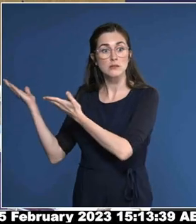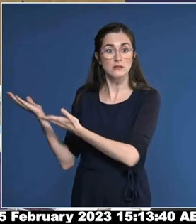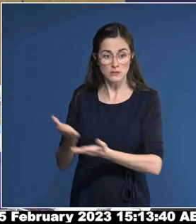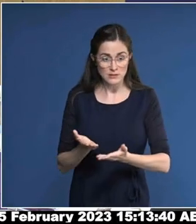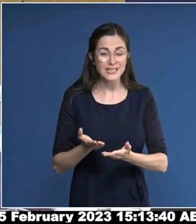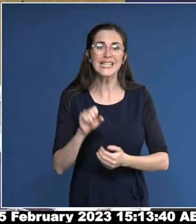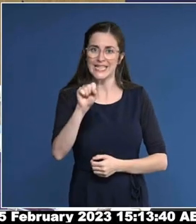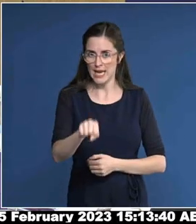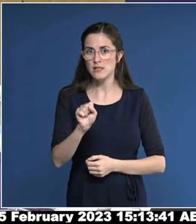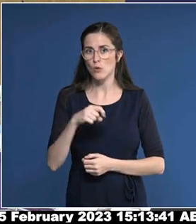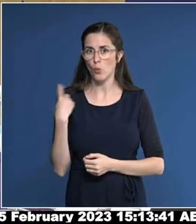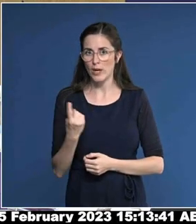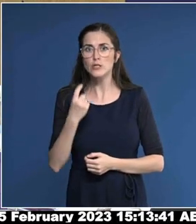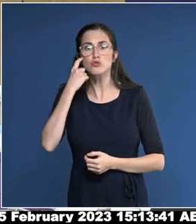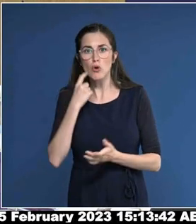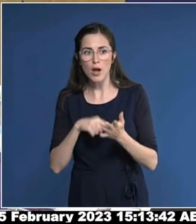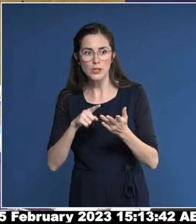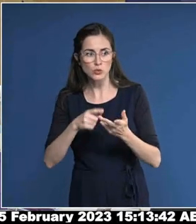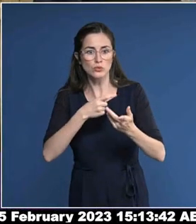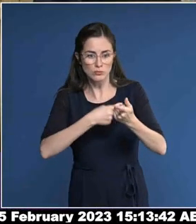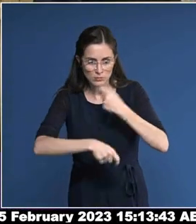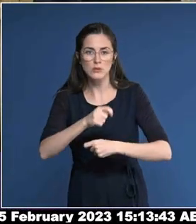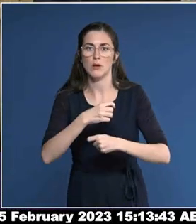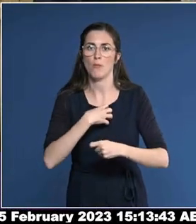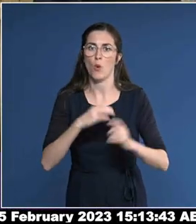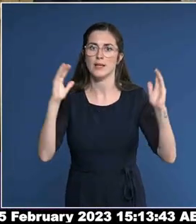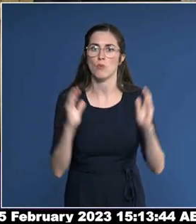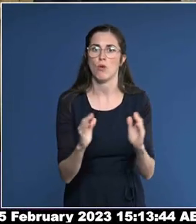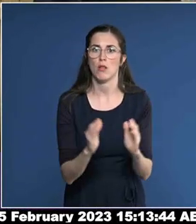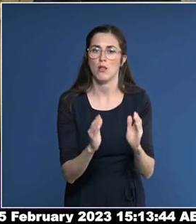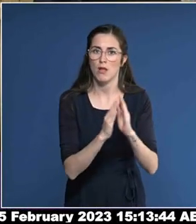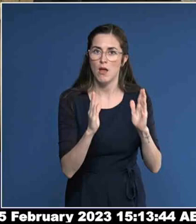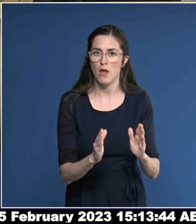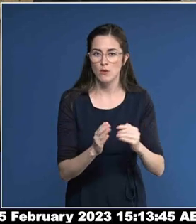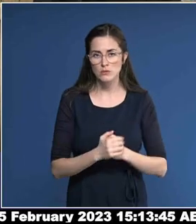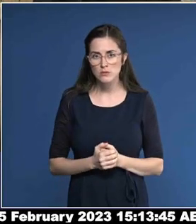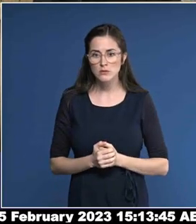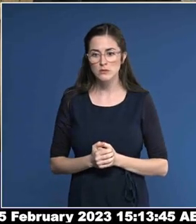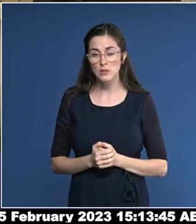Any of the new homes that have been provided - and we are actually a SIL provider, so a